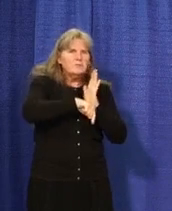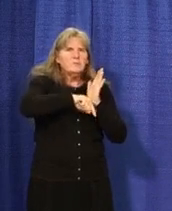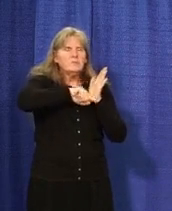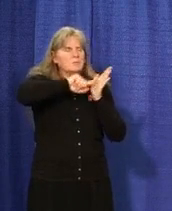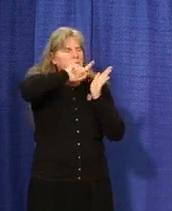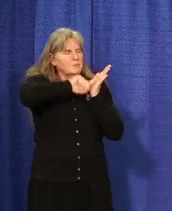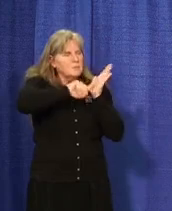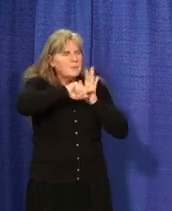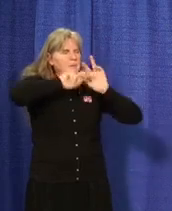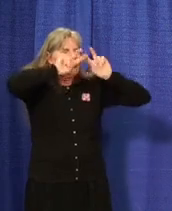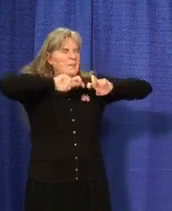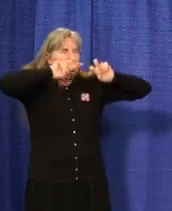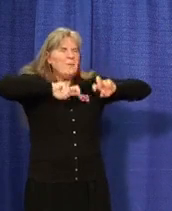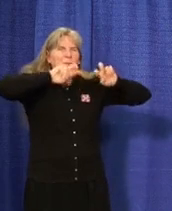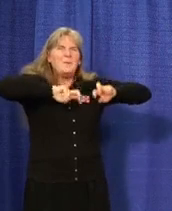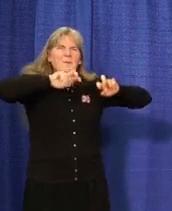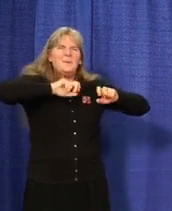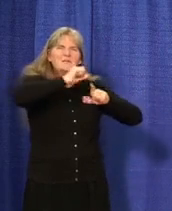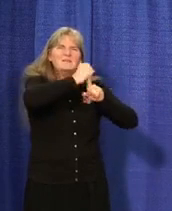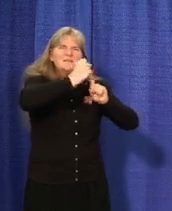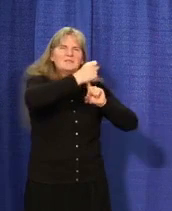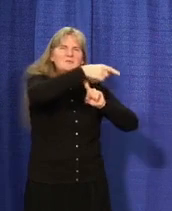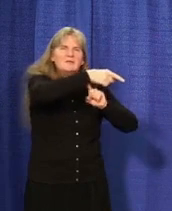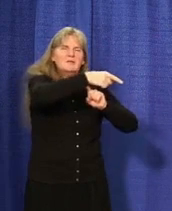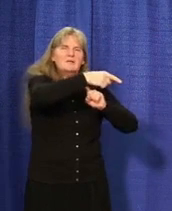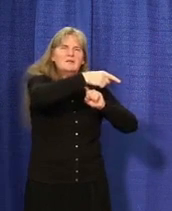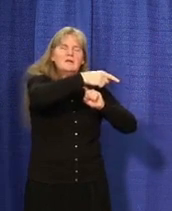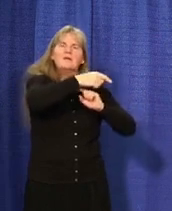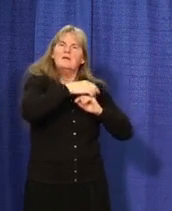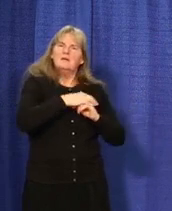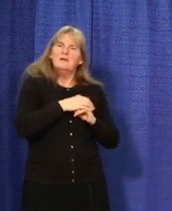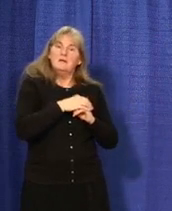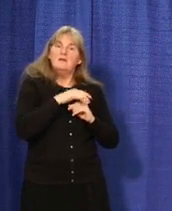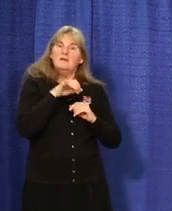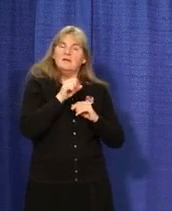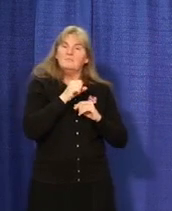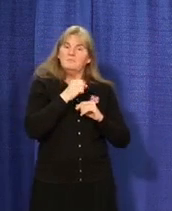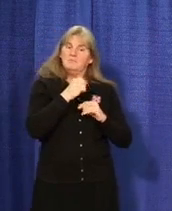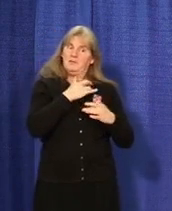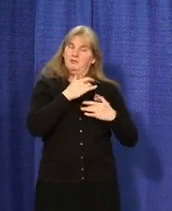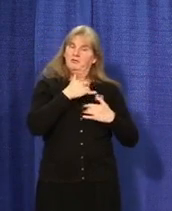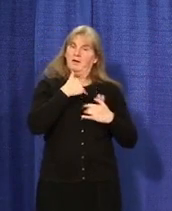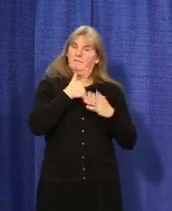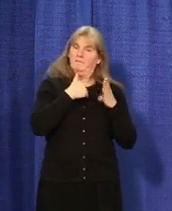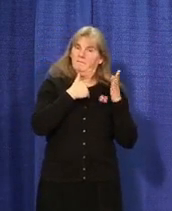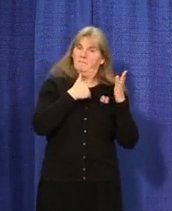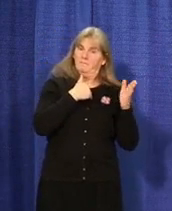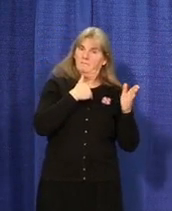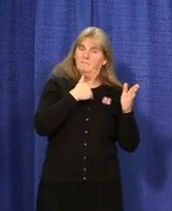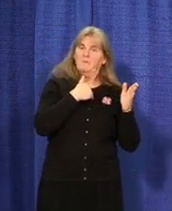and investigation as we can. So yes, I am concerned. But so far the indications are